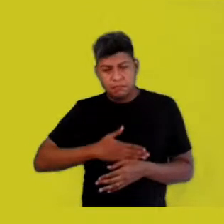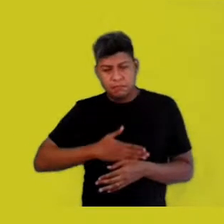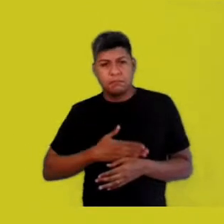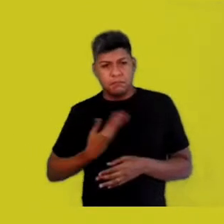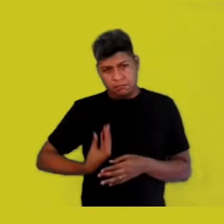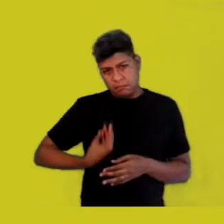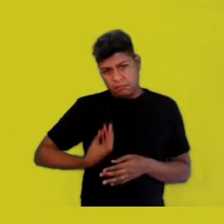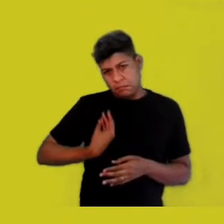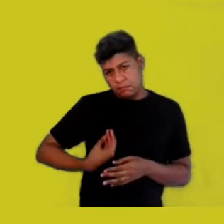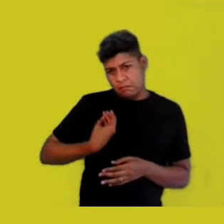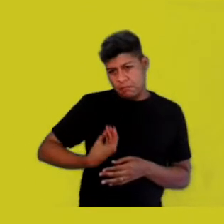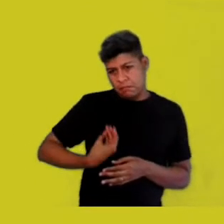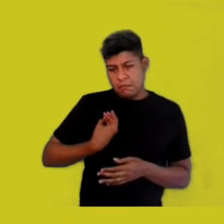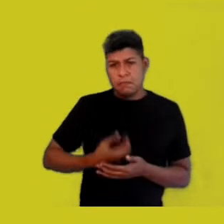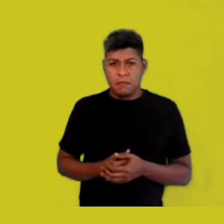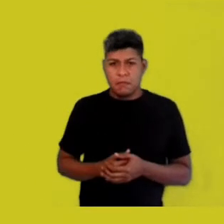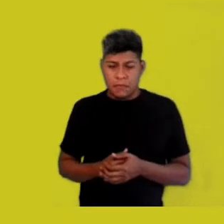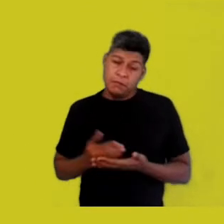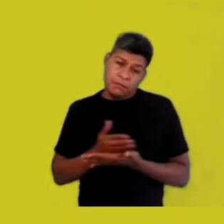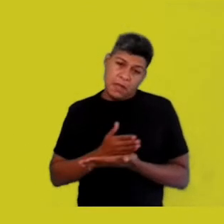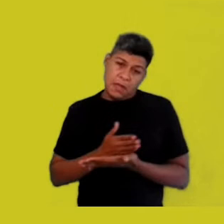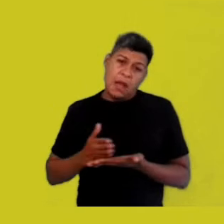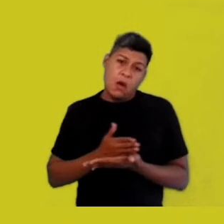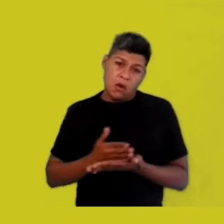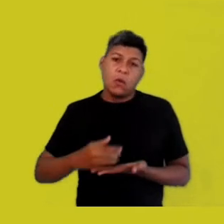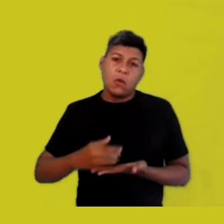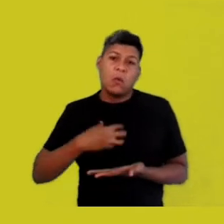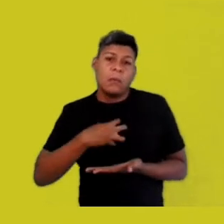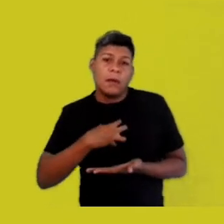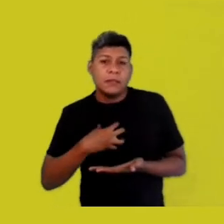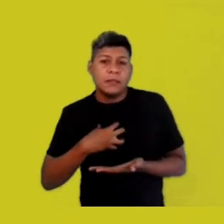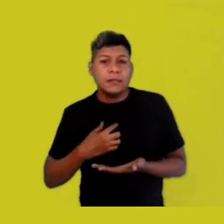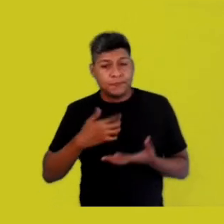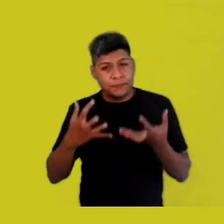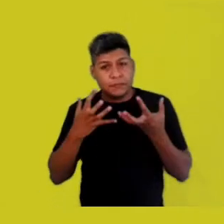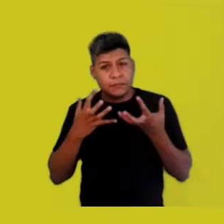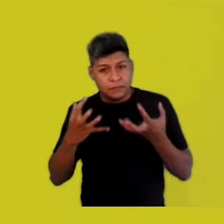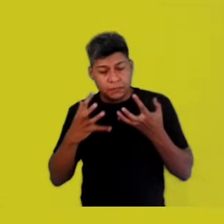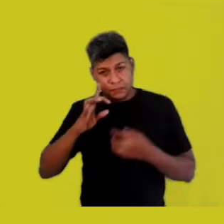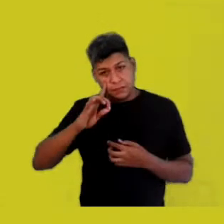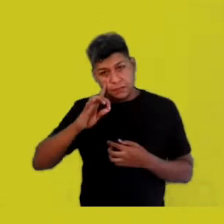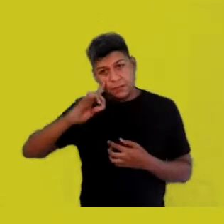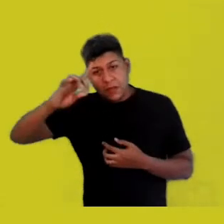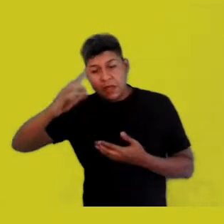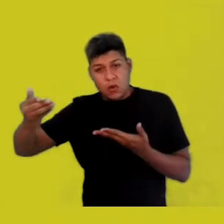and somehow I wanted, on this last day, to invite these two people